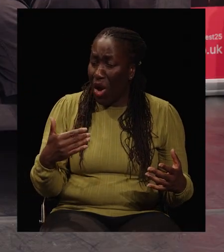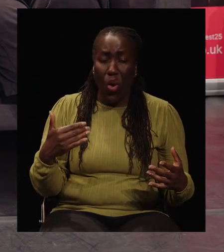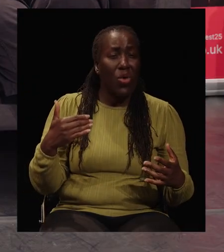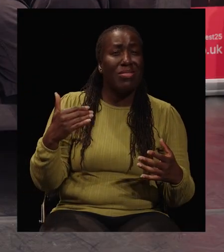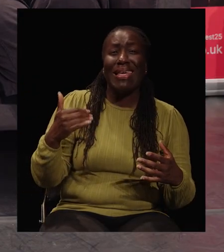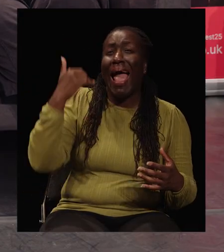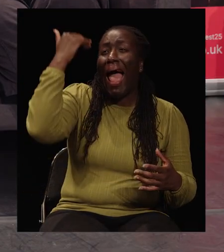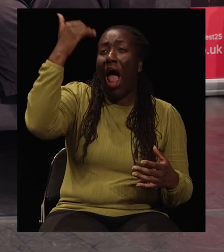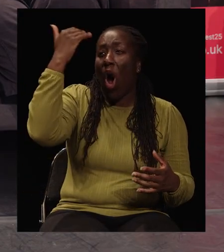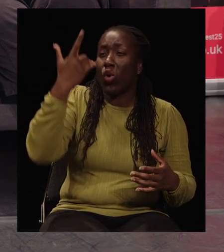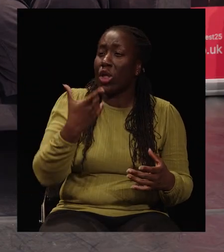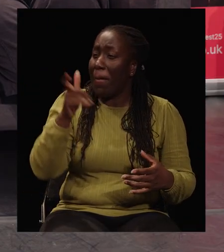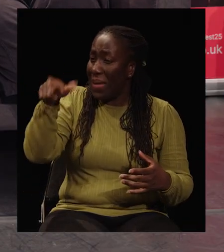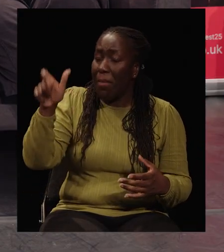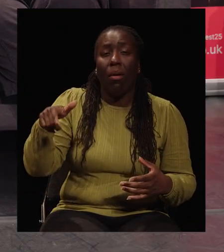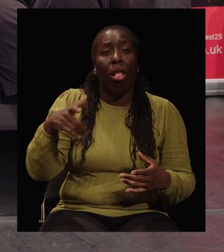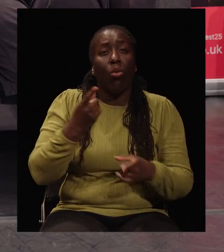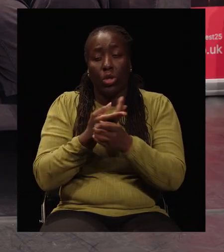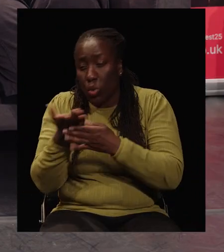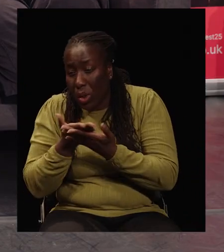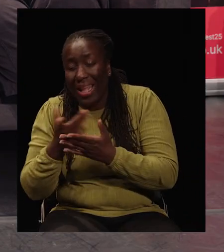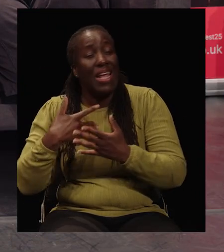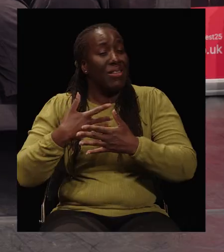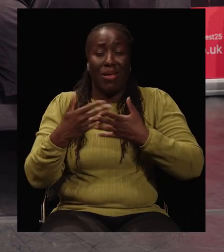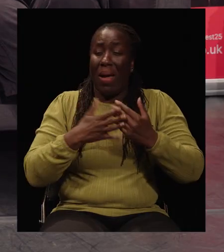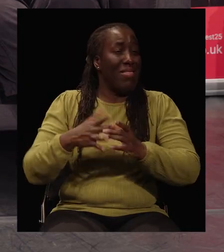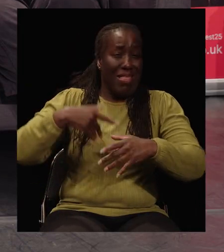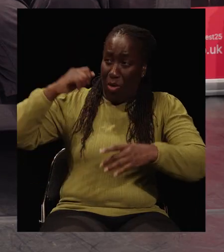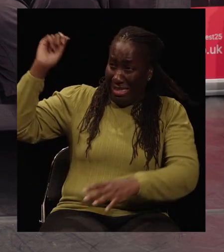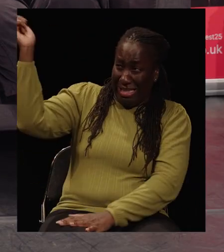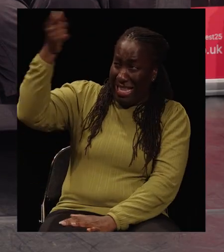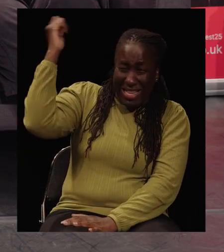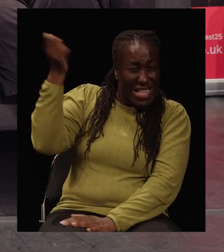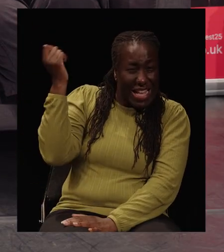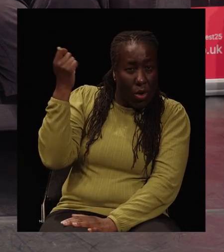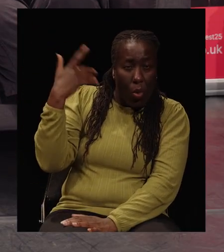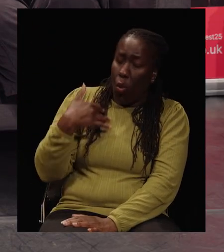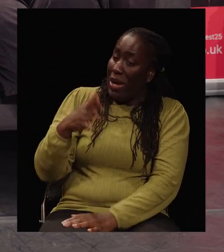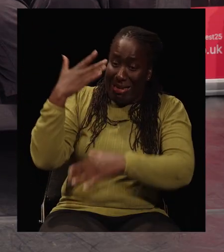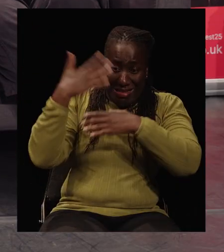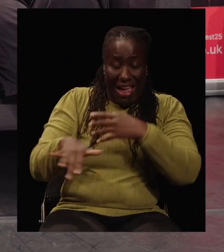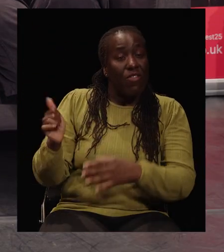even when they've had very successful careers, will never, never presume that they will be secure